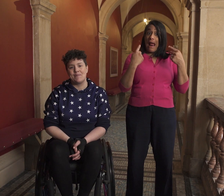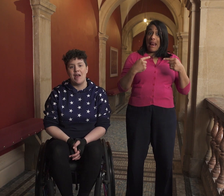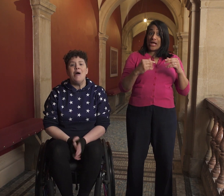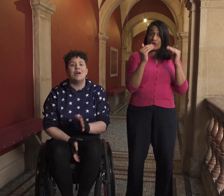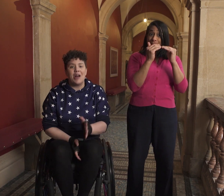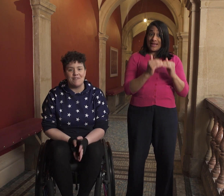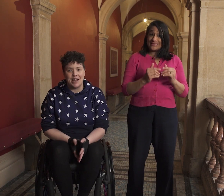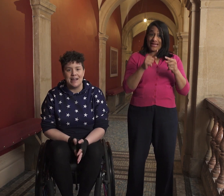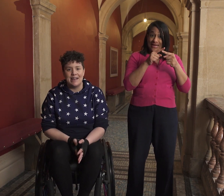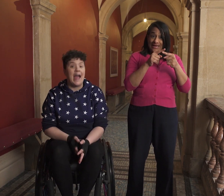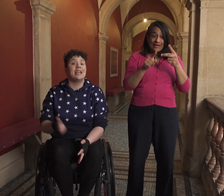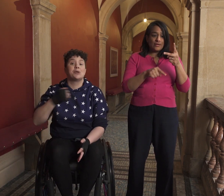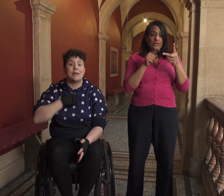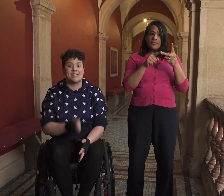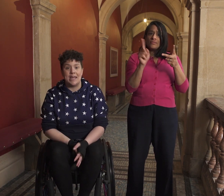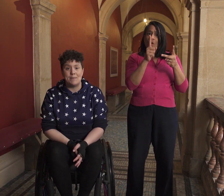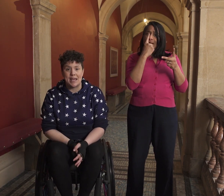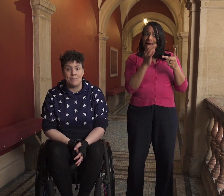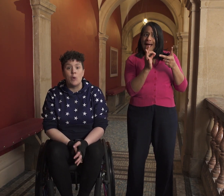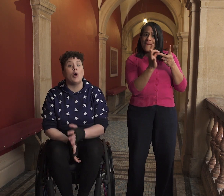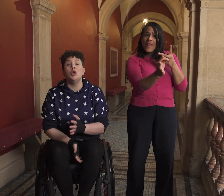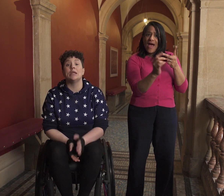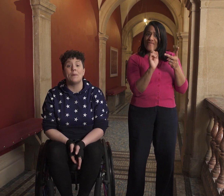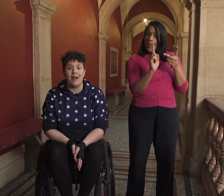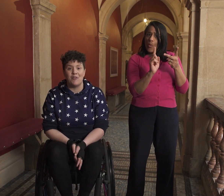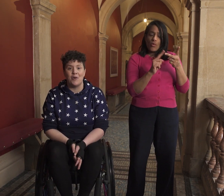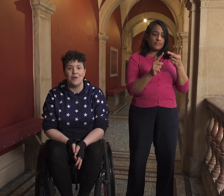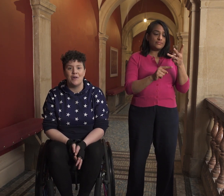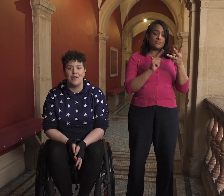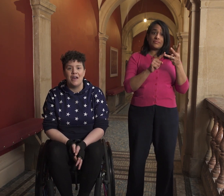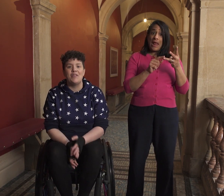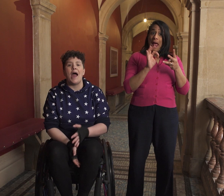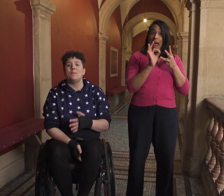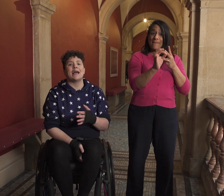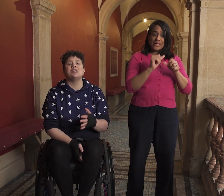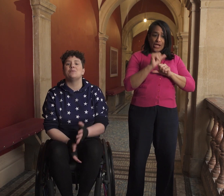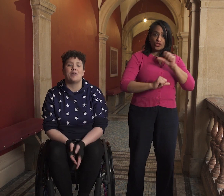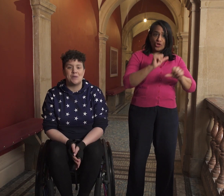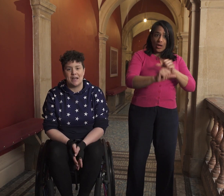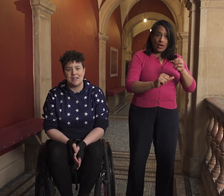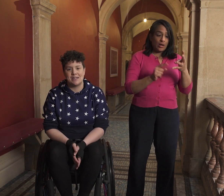We’ll cover eligibility, what you can apply for, the application process